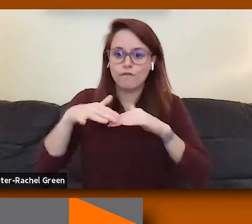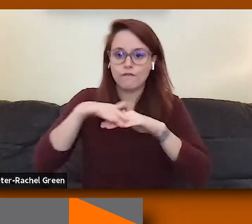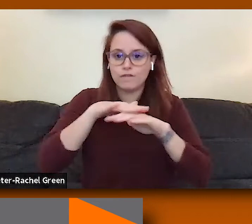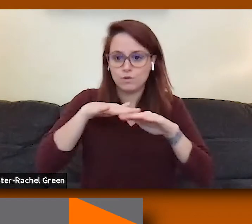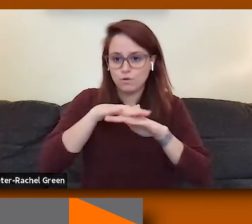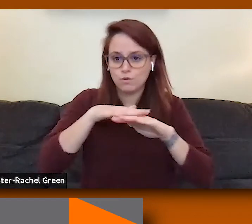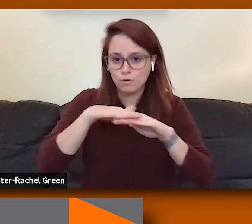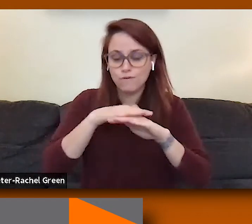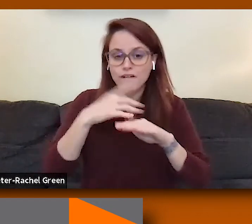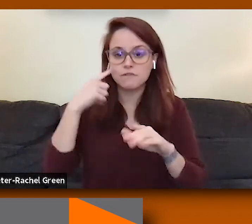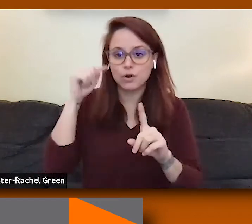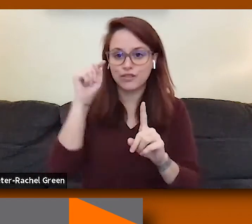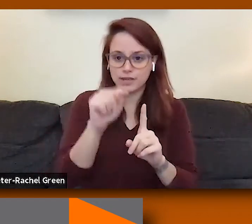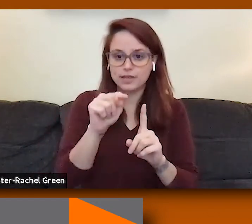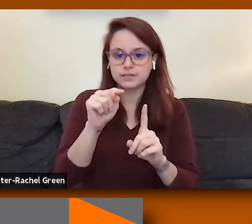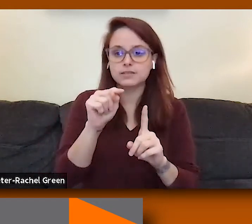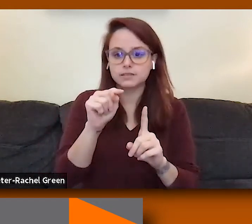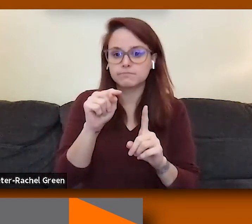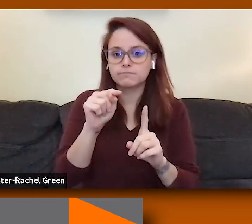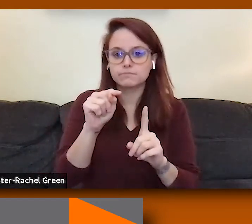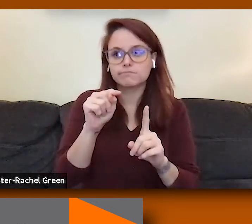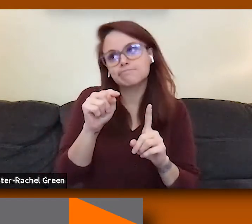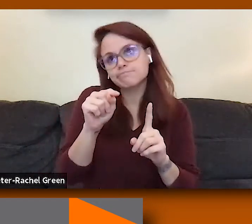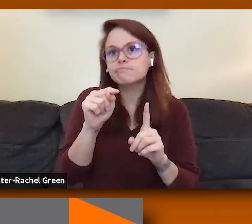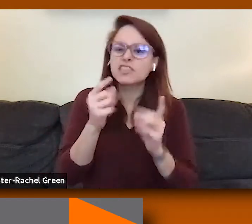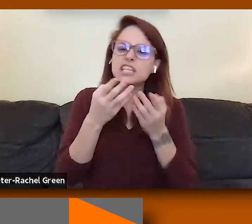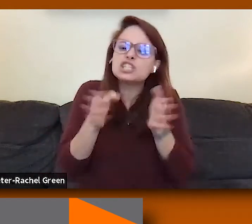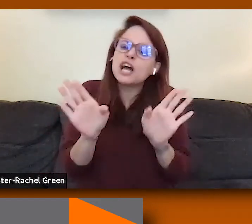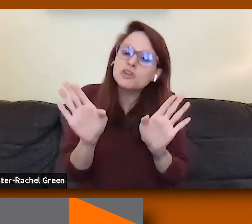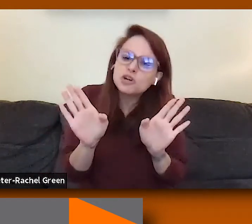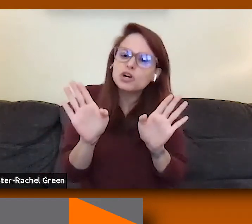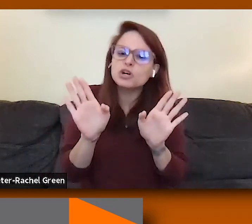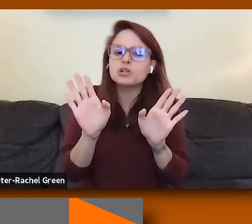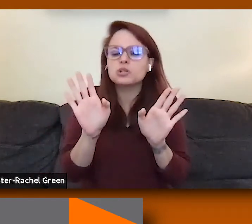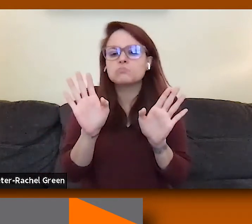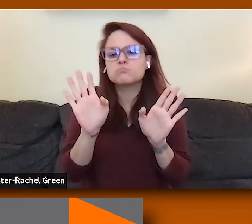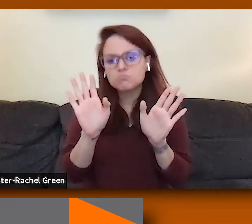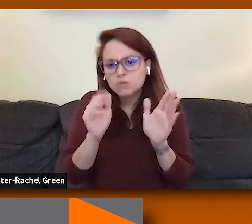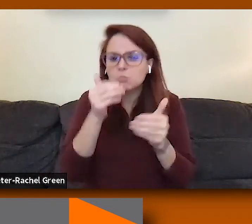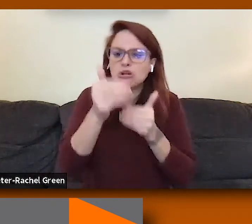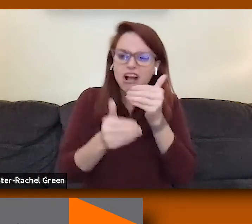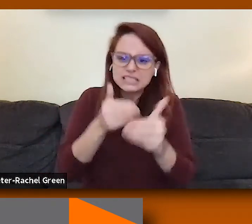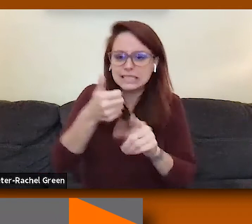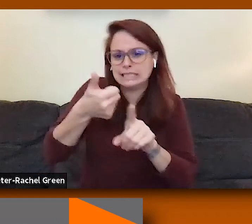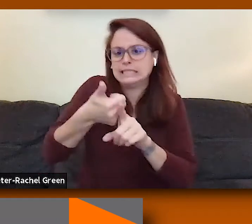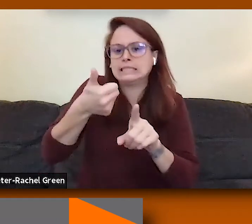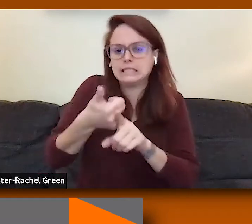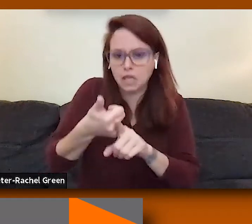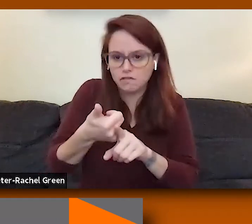on just, like, kind of the general view of a review process,